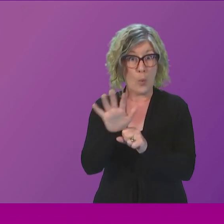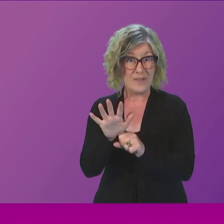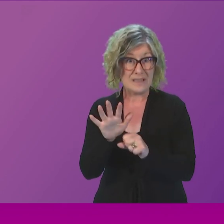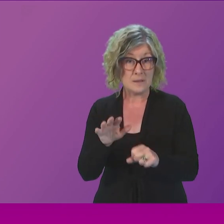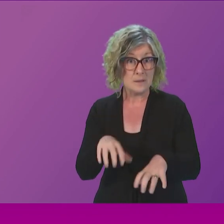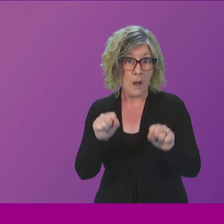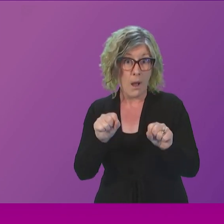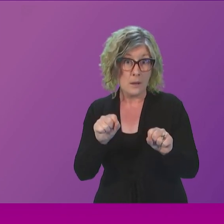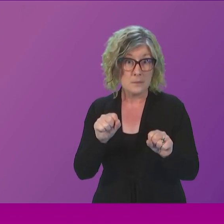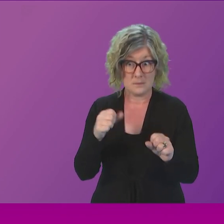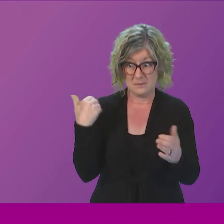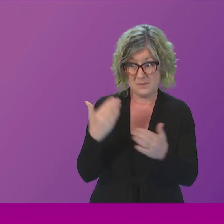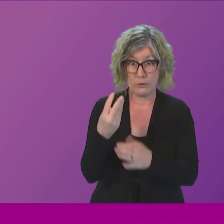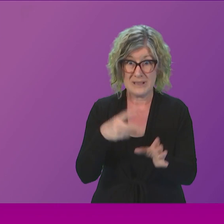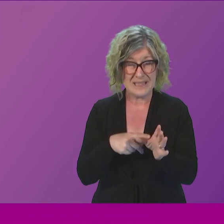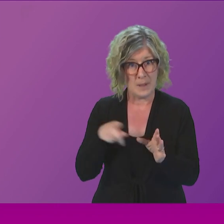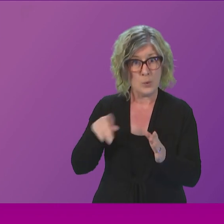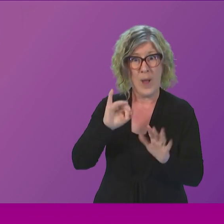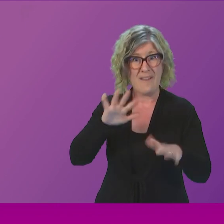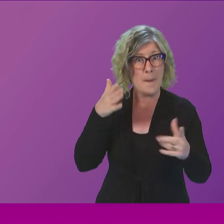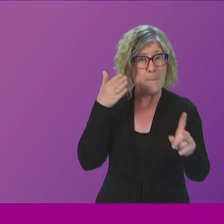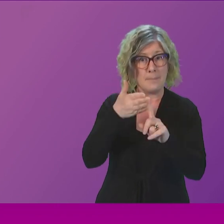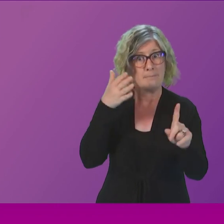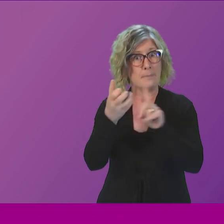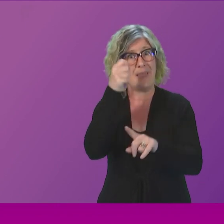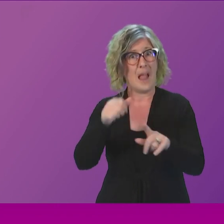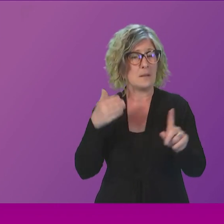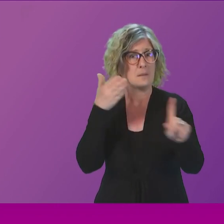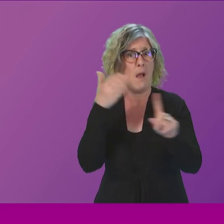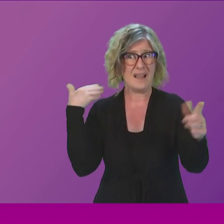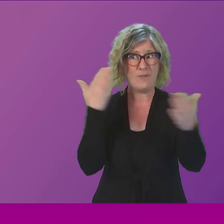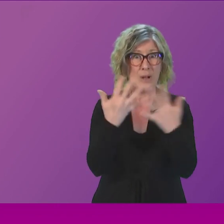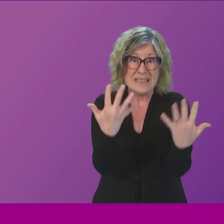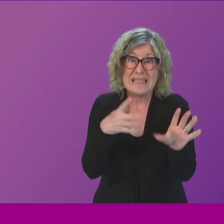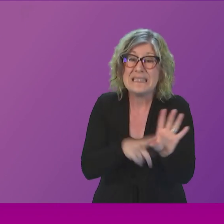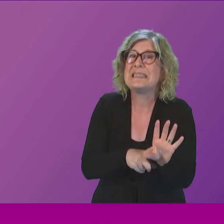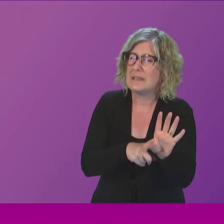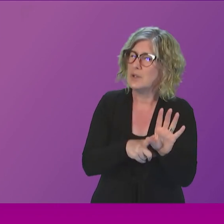Of course, we need a strategy and a plan, but we actually need the Government to deliver quality cancer care.